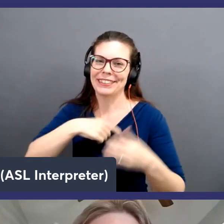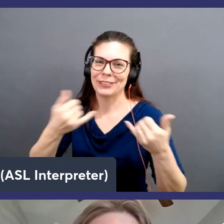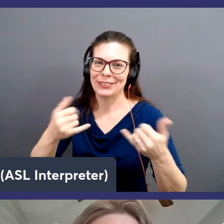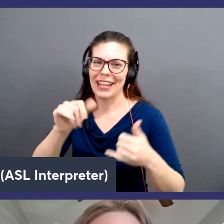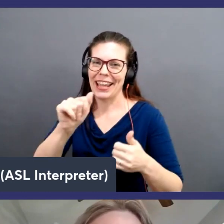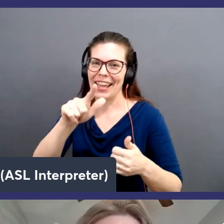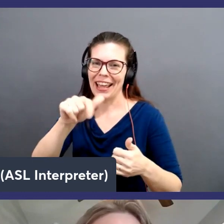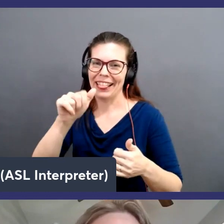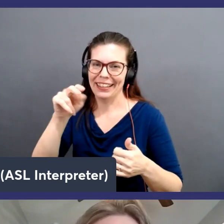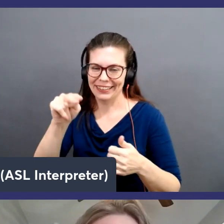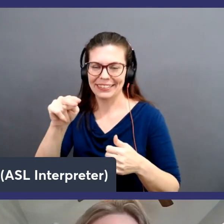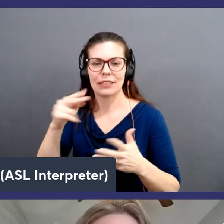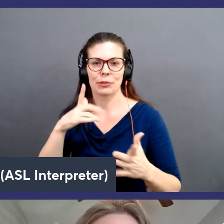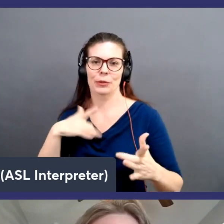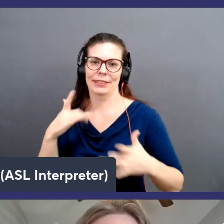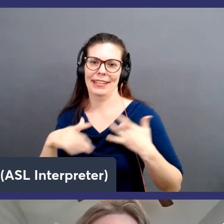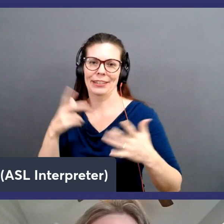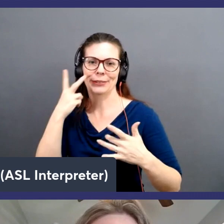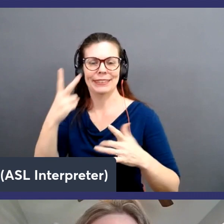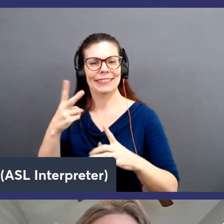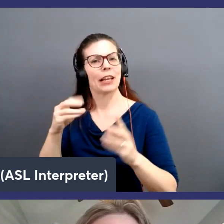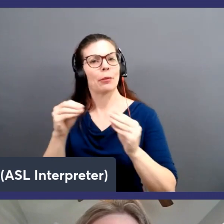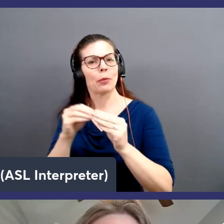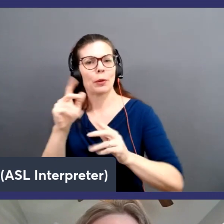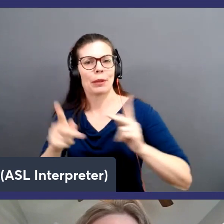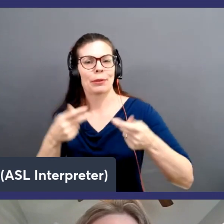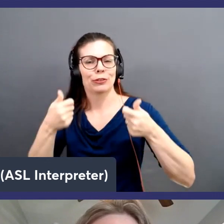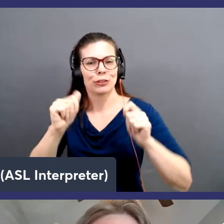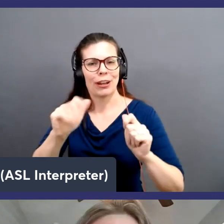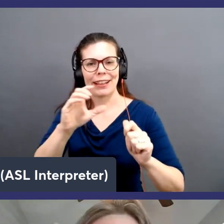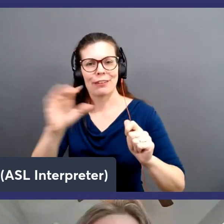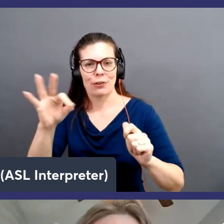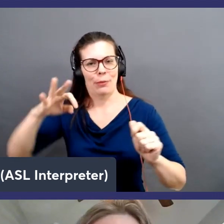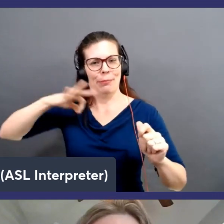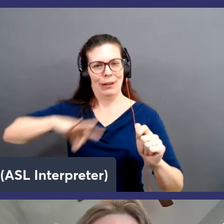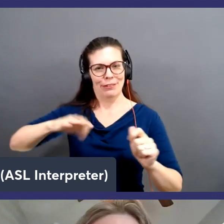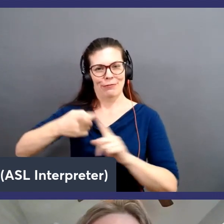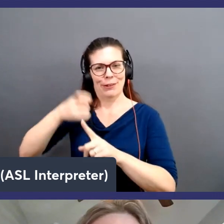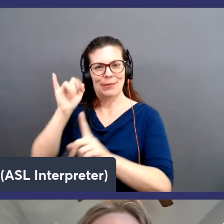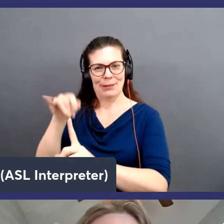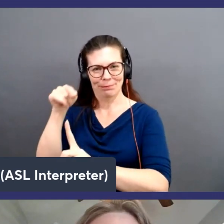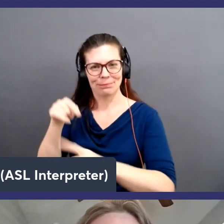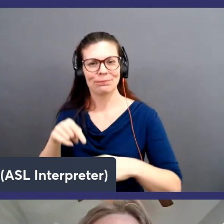I'm excited to see more folks trying out CloudFront and benefiting from it. Yeah. Thanks, Nathan. - Thanks so much, Alan.